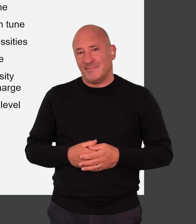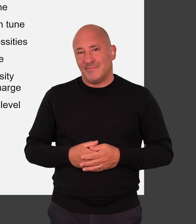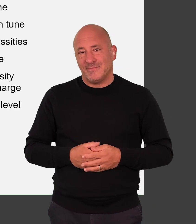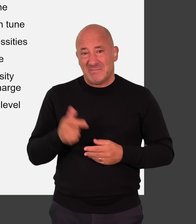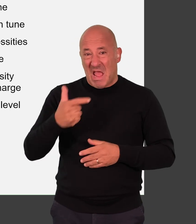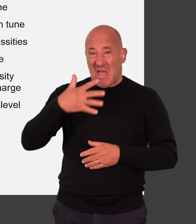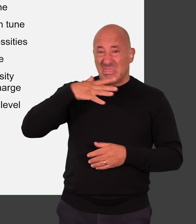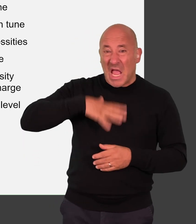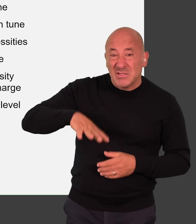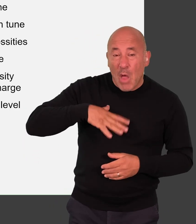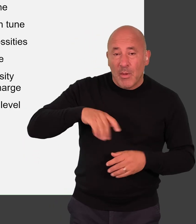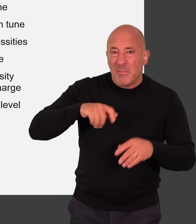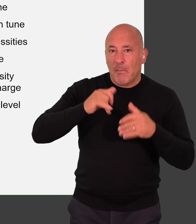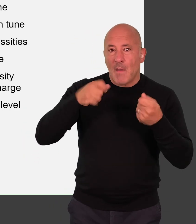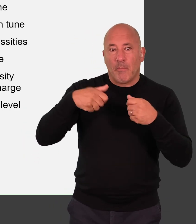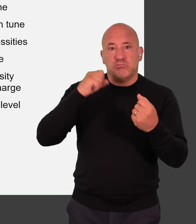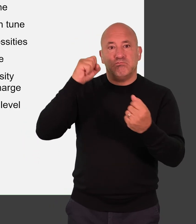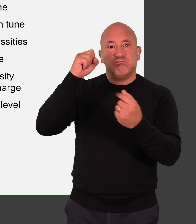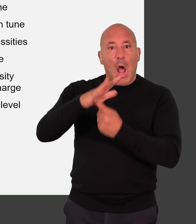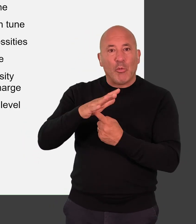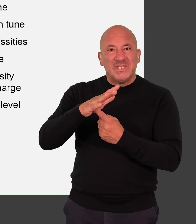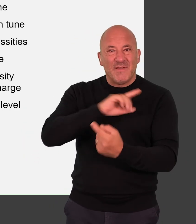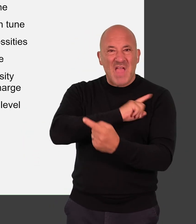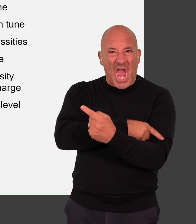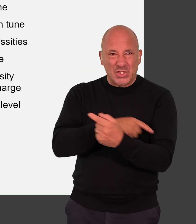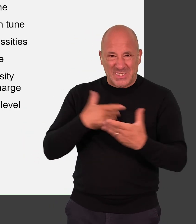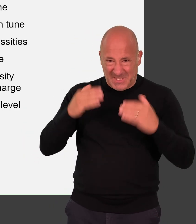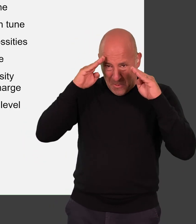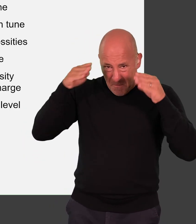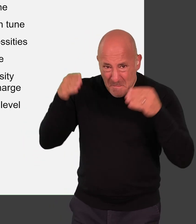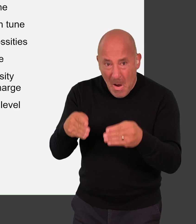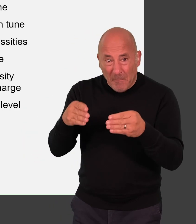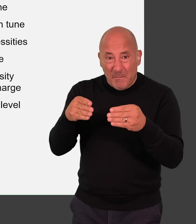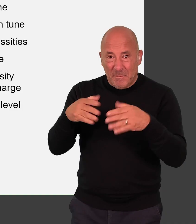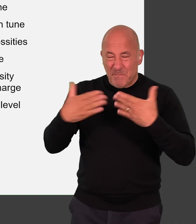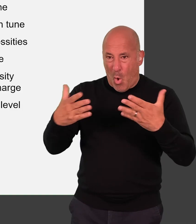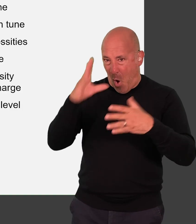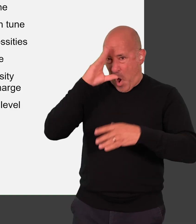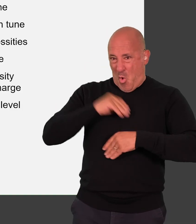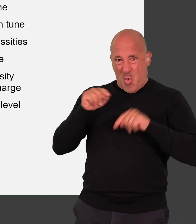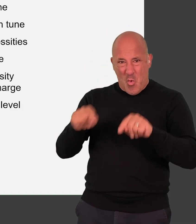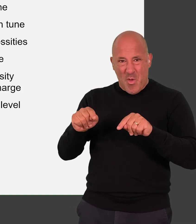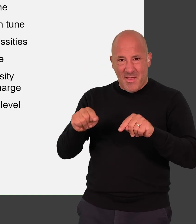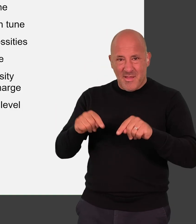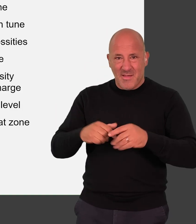maybe necessities become priority consumers of energy with a higher alert level needed.